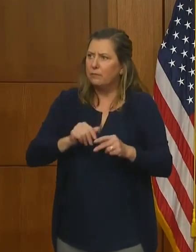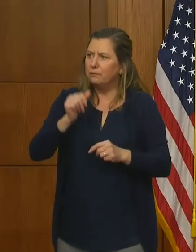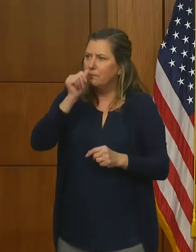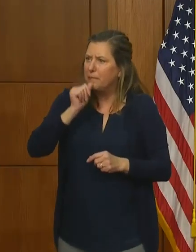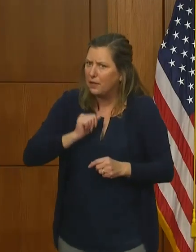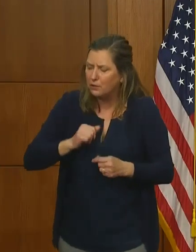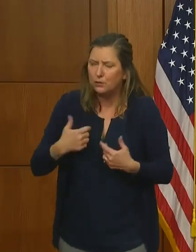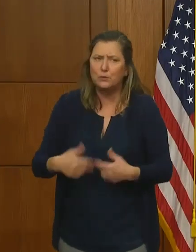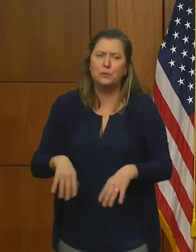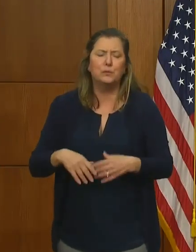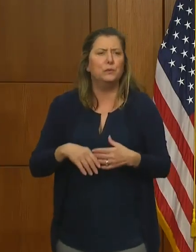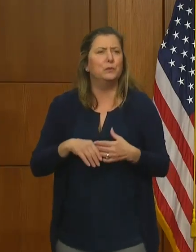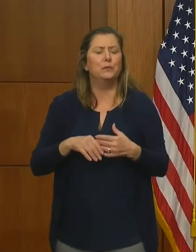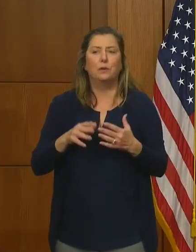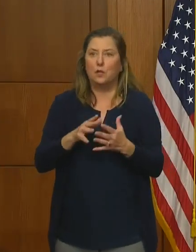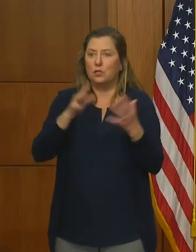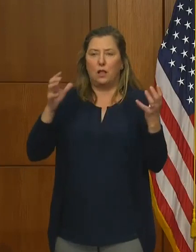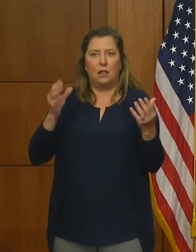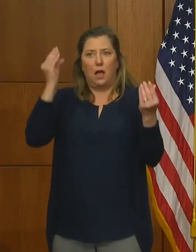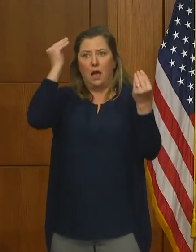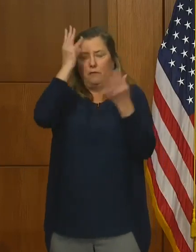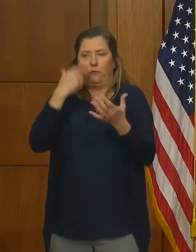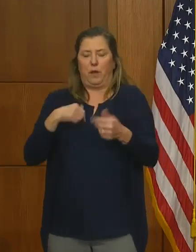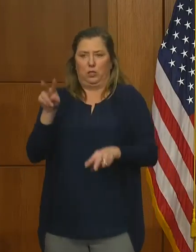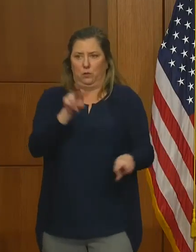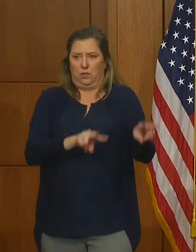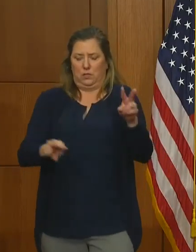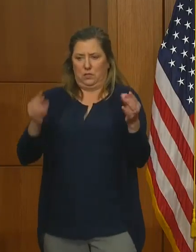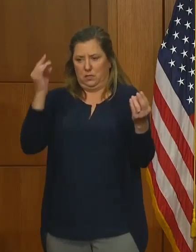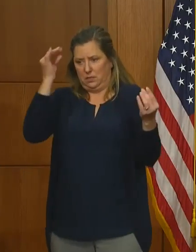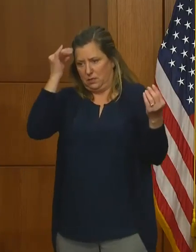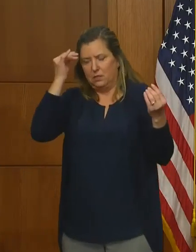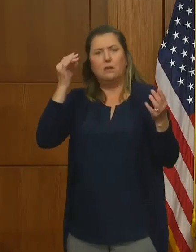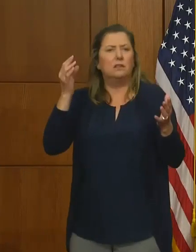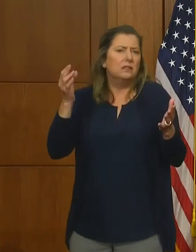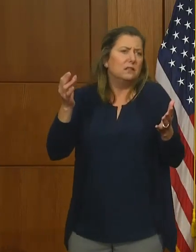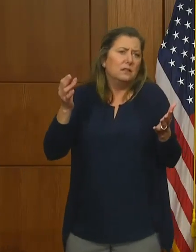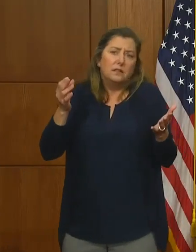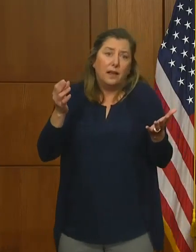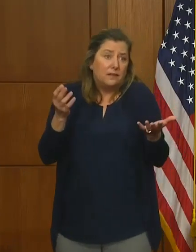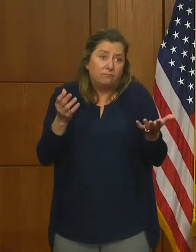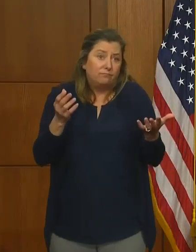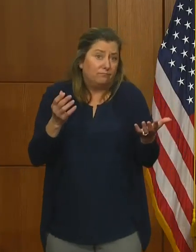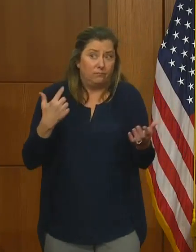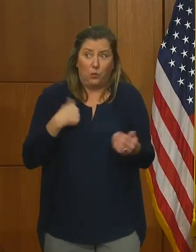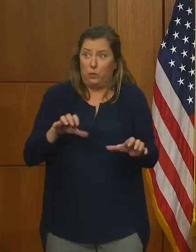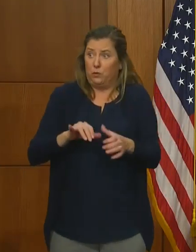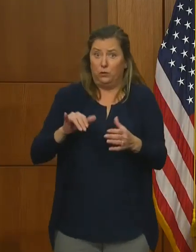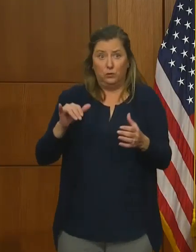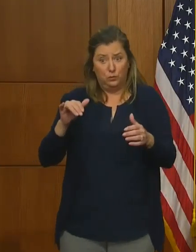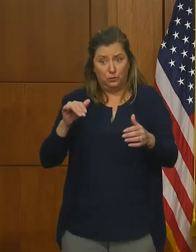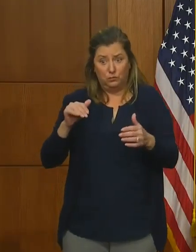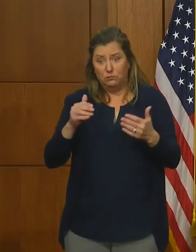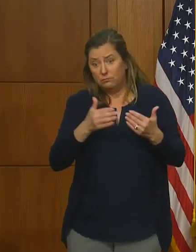ALSO I APPRECIATE. PEOPLE'S PATIENCE IT'S SO THERE'S A LOT OF LOT OF DATA THAT WERE TAKEN